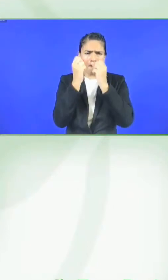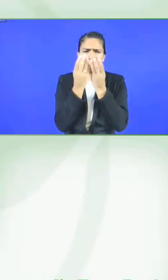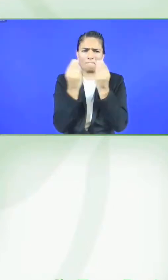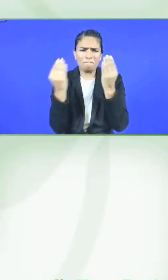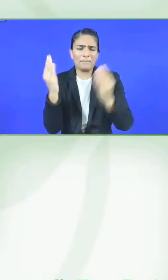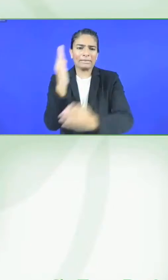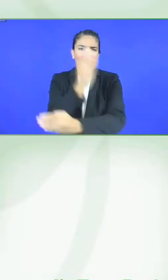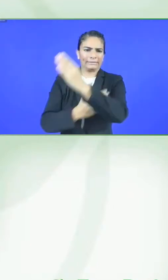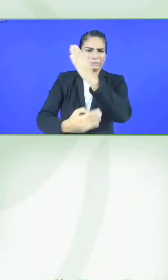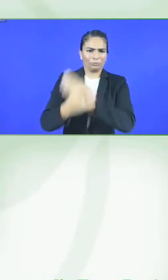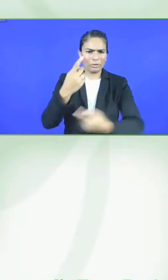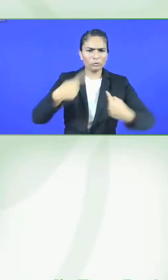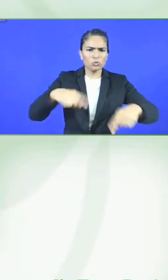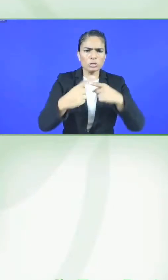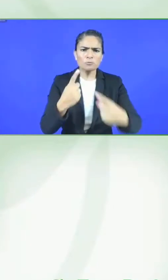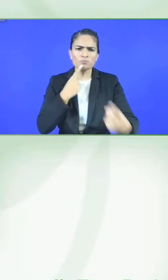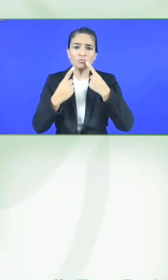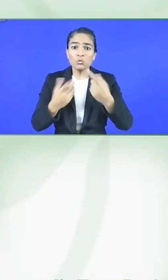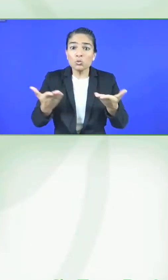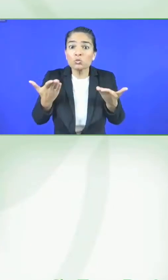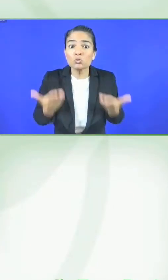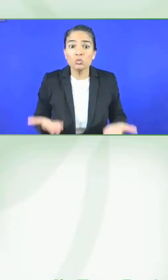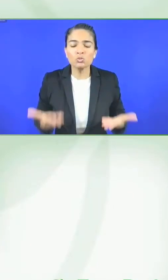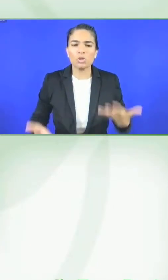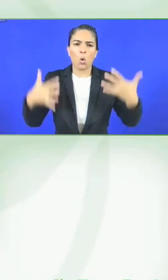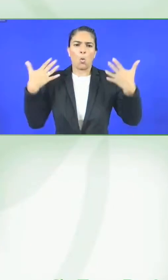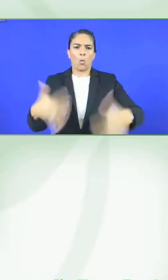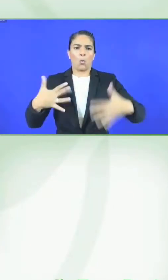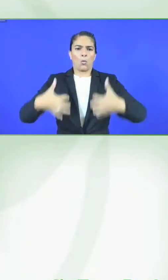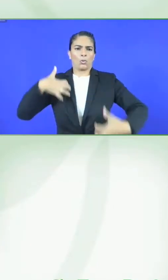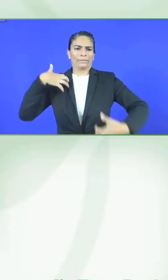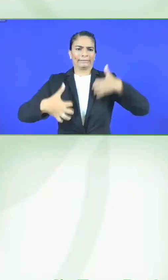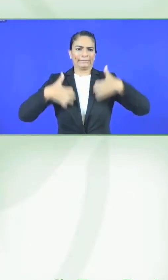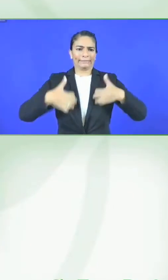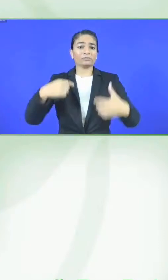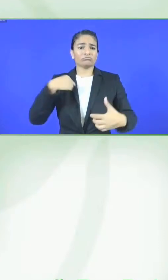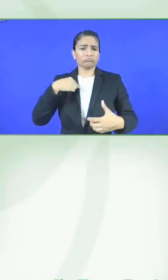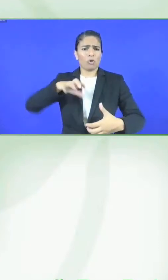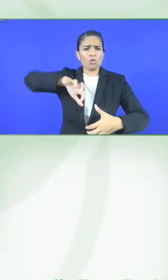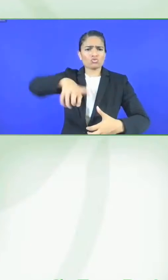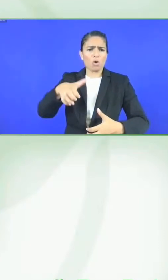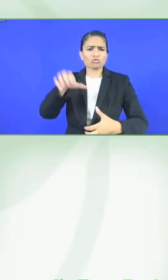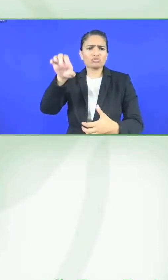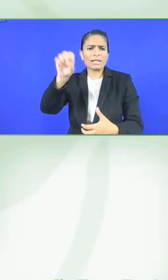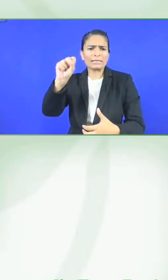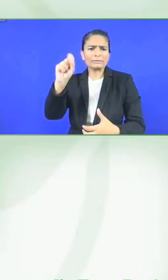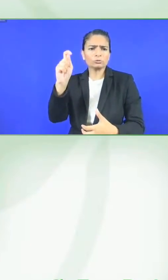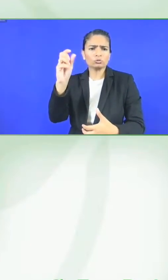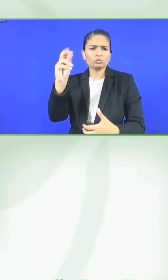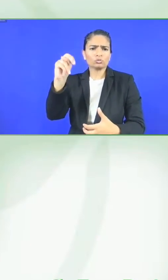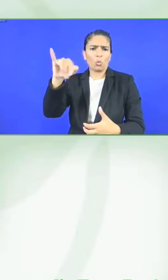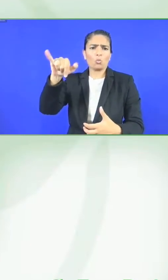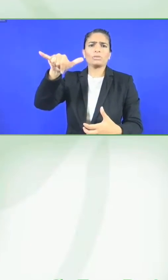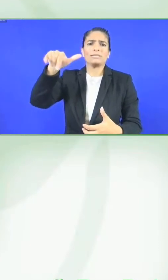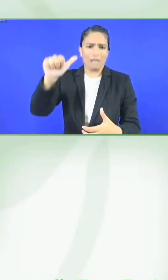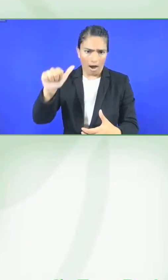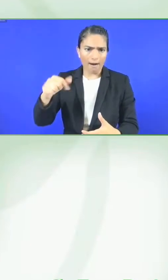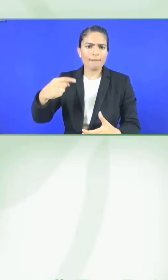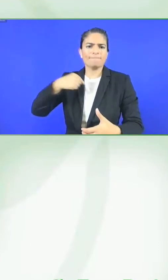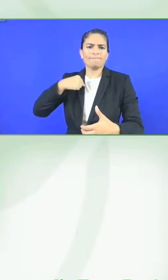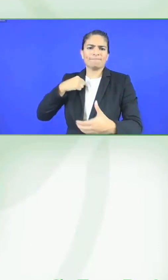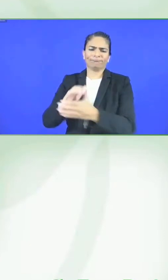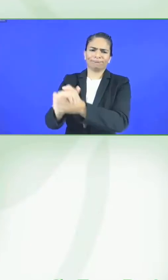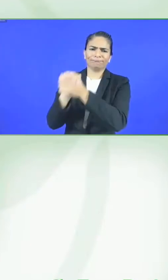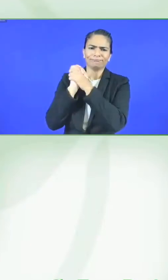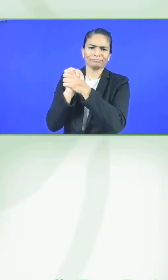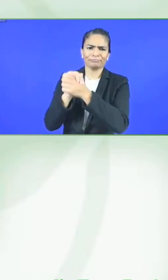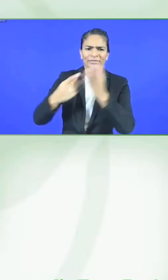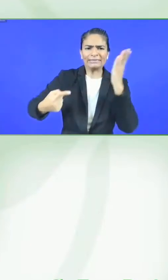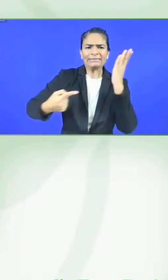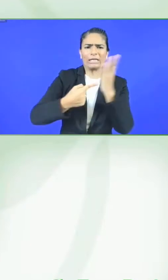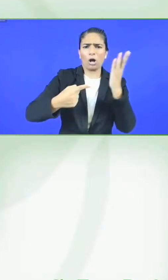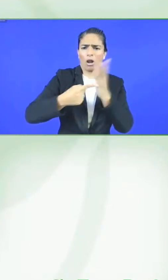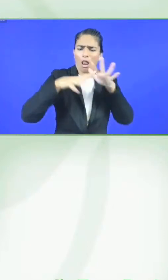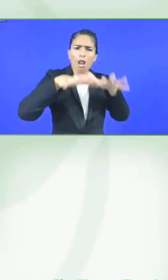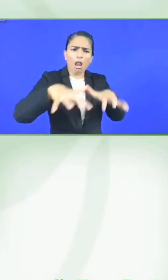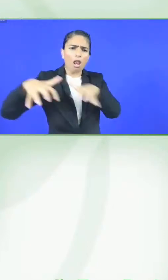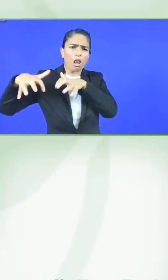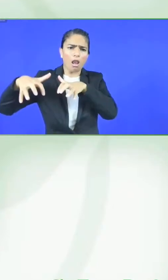I would love to take a few minutes to share with you what it is like to have a eGovernment